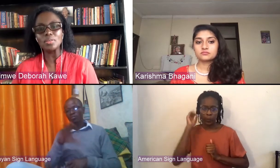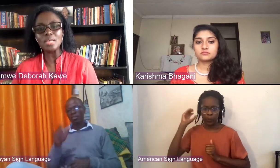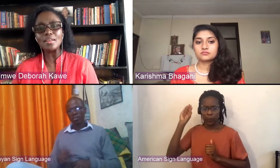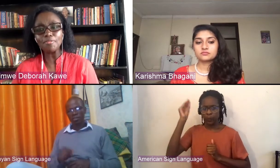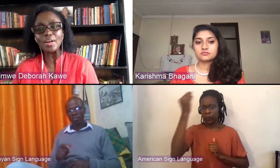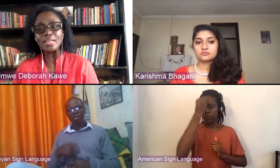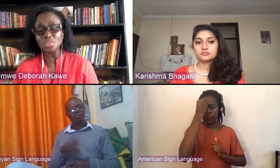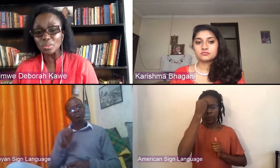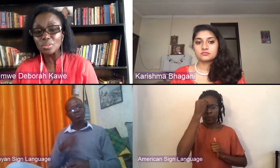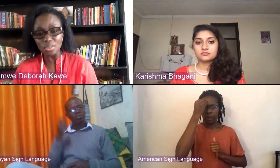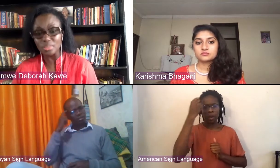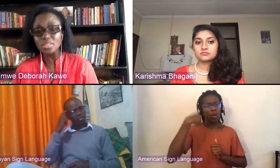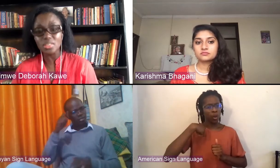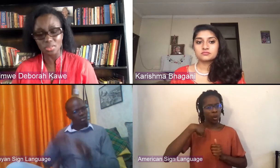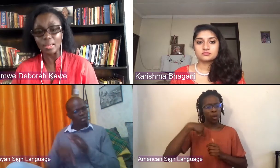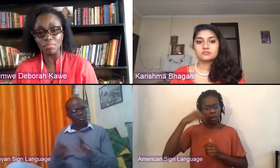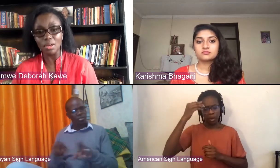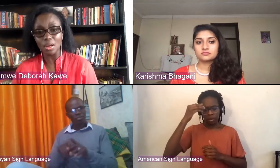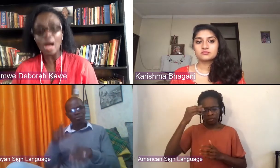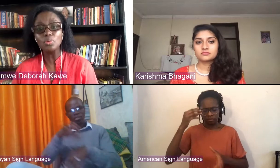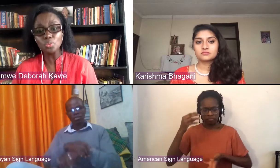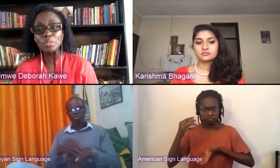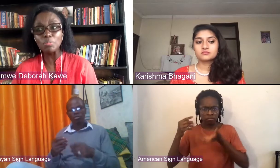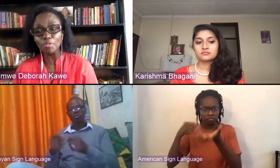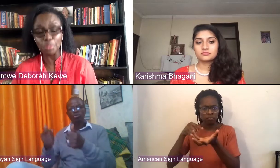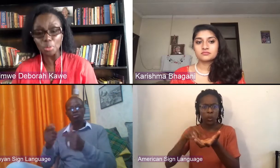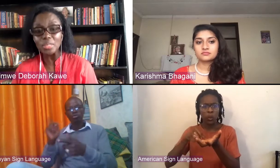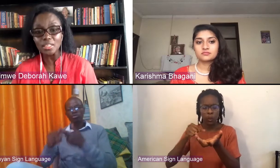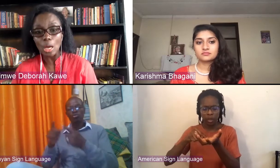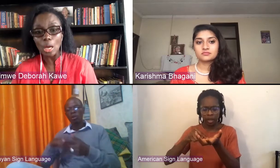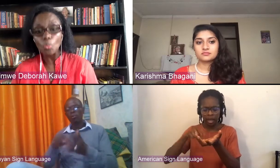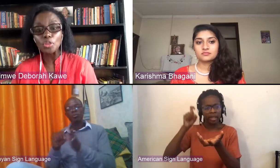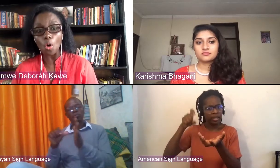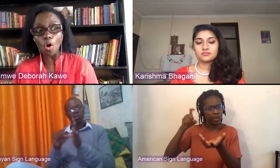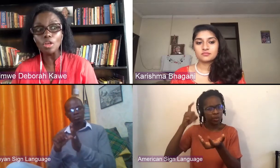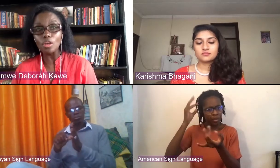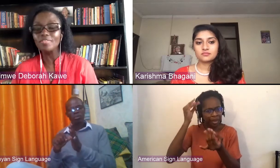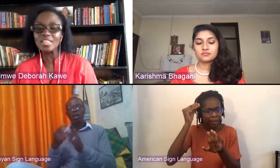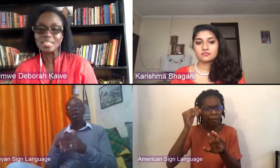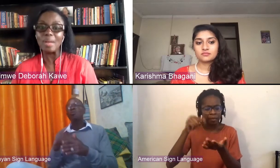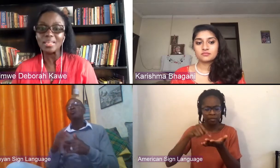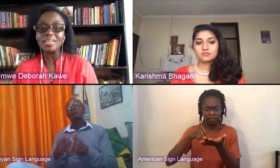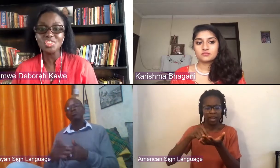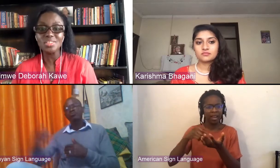and find solutions to them how do we move forward with all of this baggage?